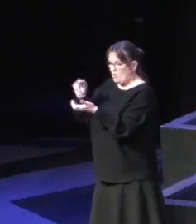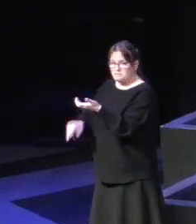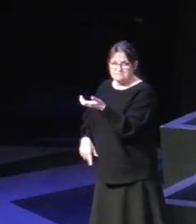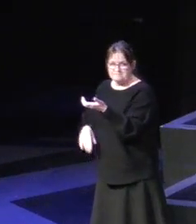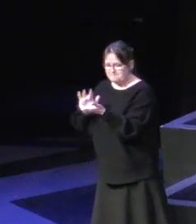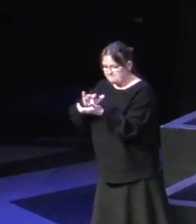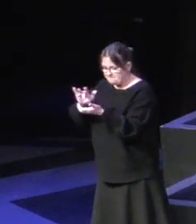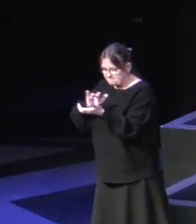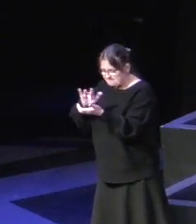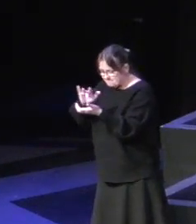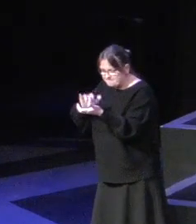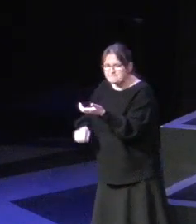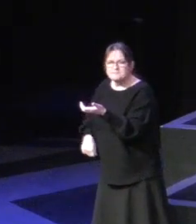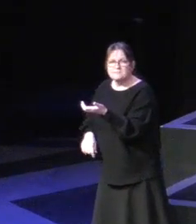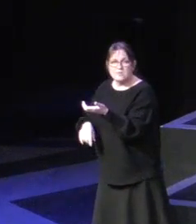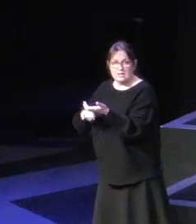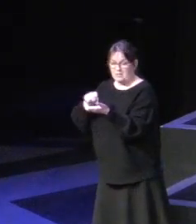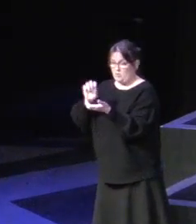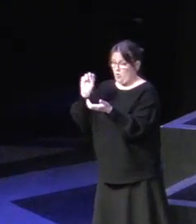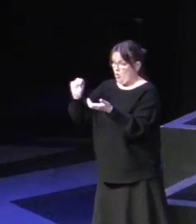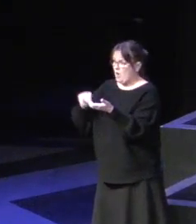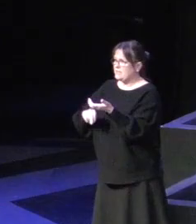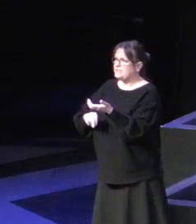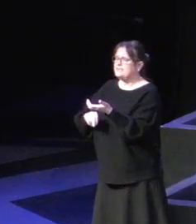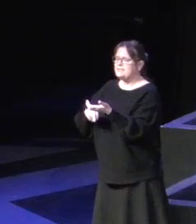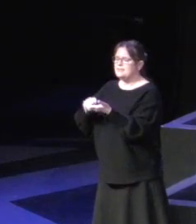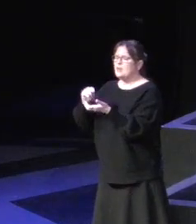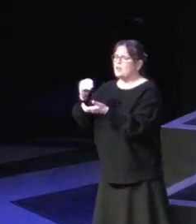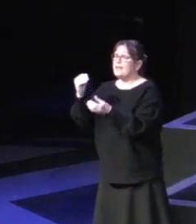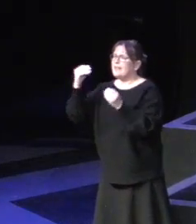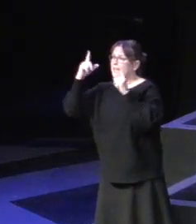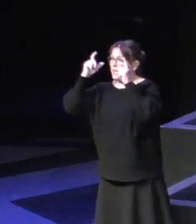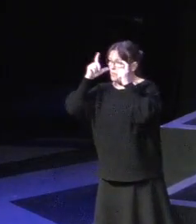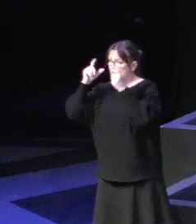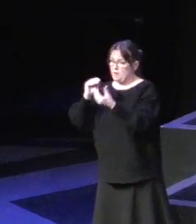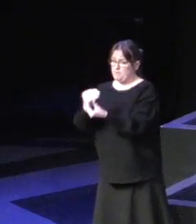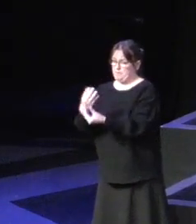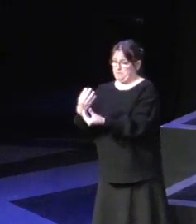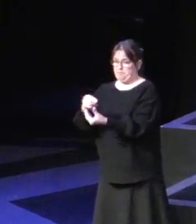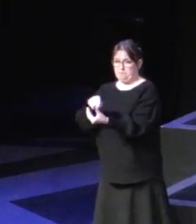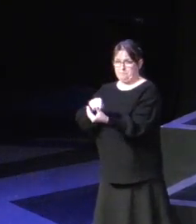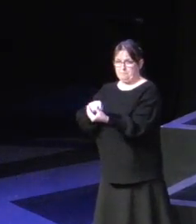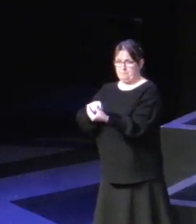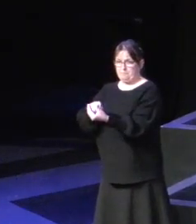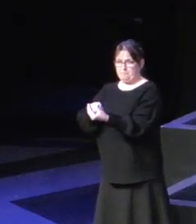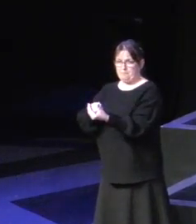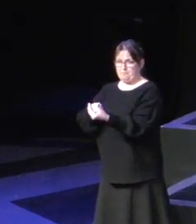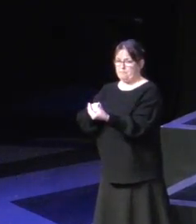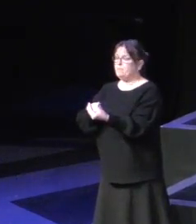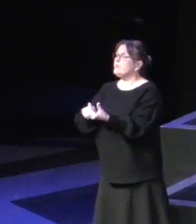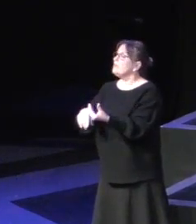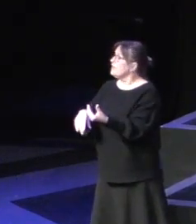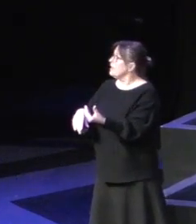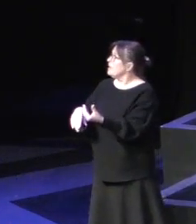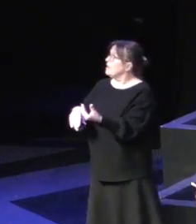and with your cell phone on flip on the camera. So let's get that camera turned on. And when you're there, guess what I'm gonna have you do?